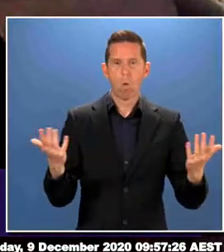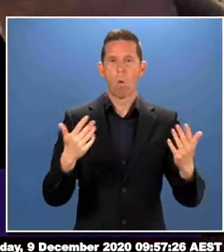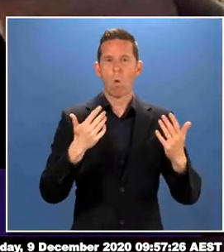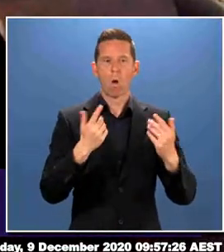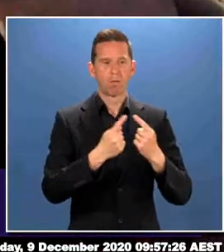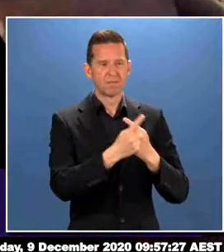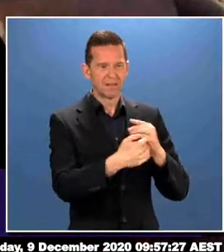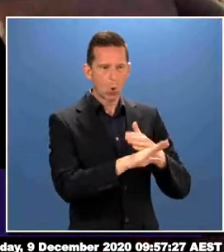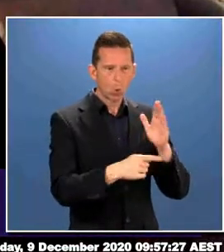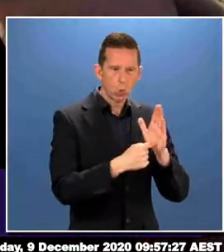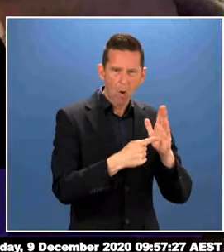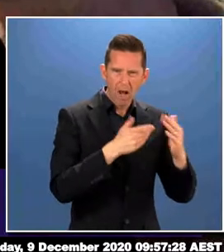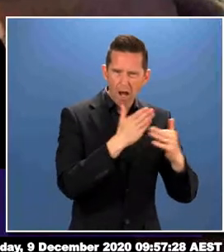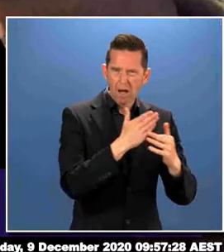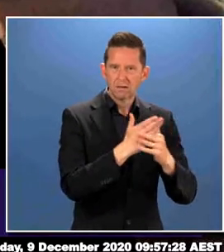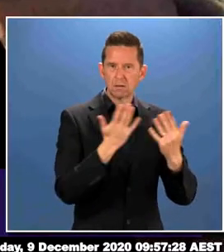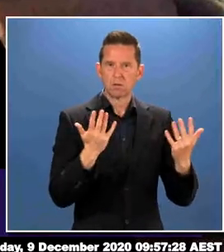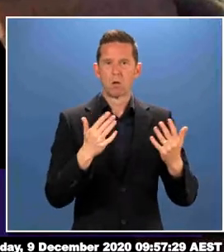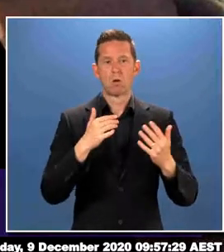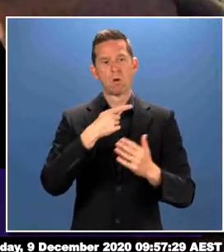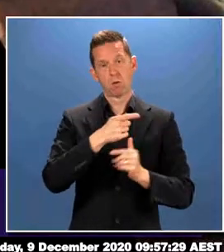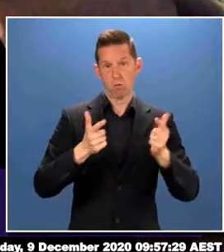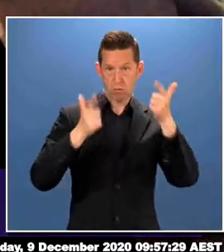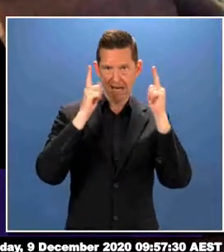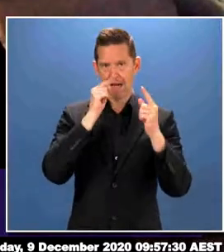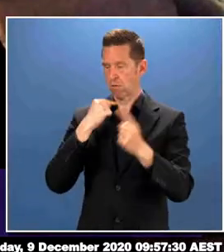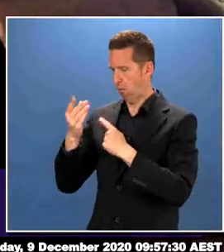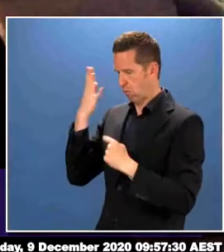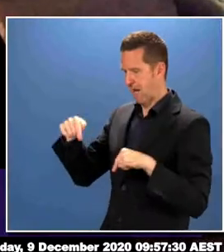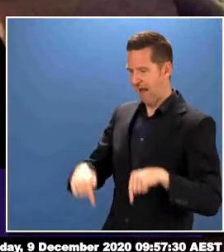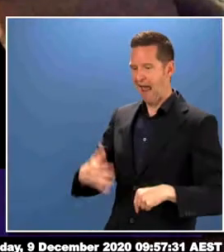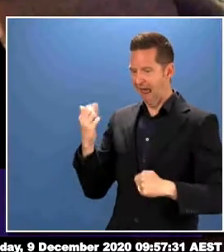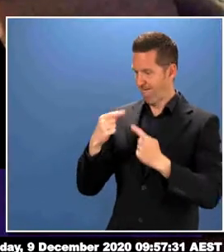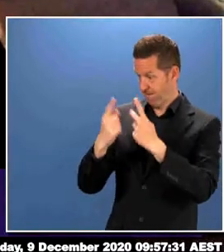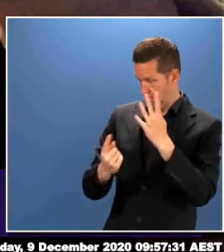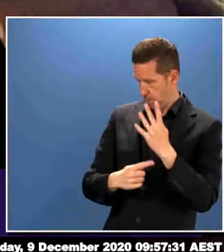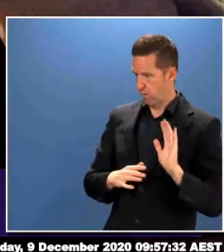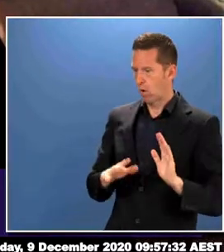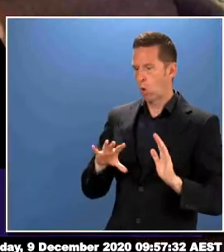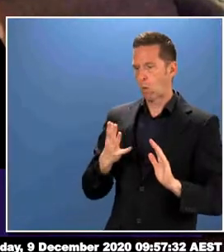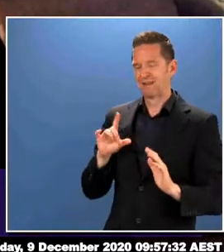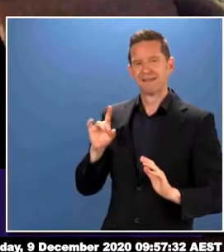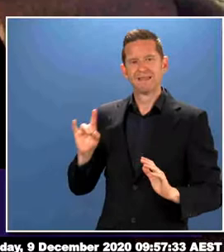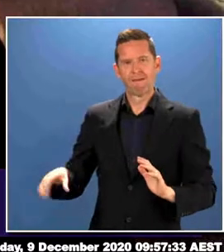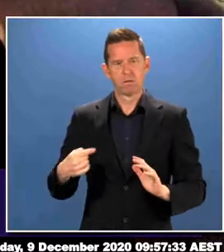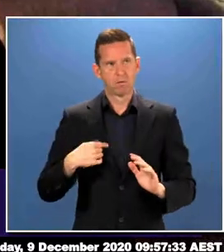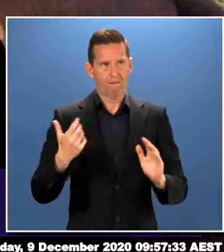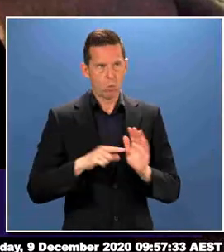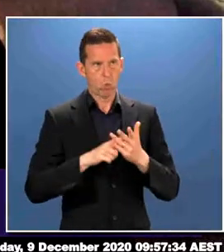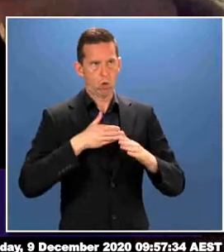of things, making it clear to the person what you already have, so that they're not also being put in a information to make themselves vulnerable to ask those questions.